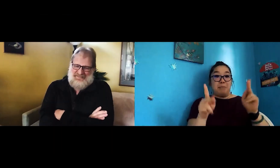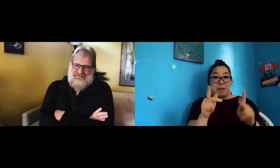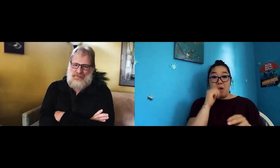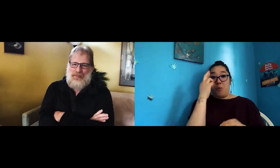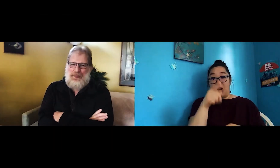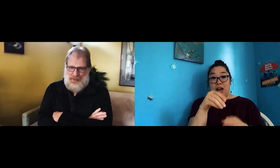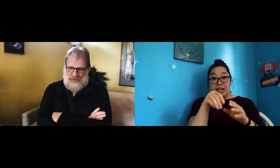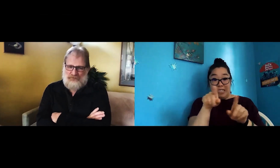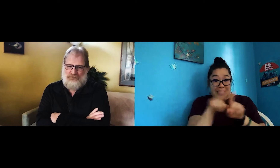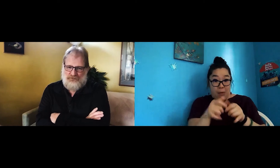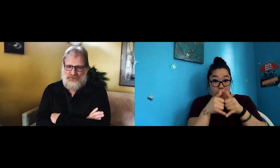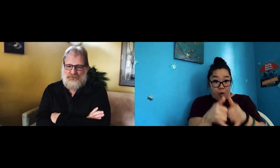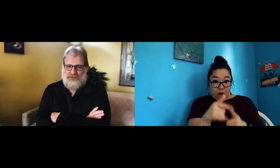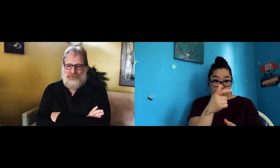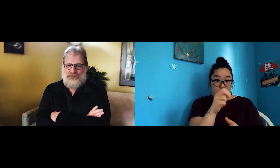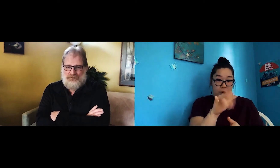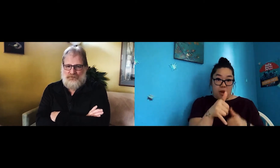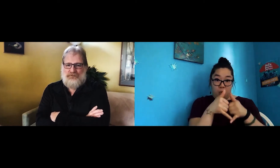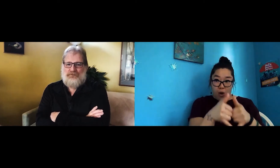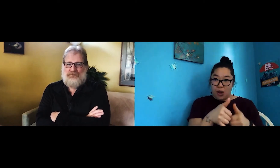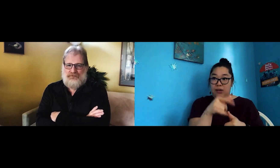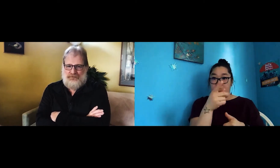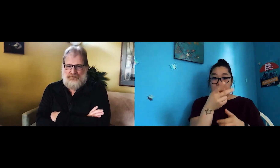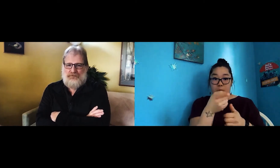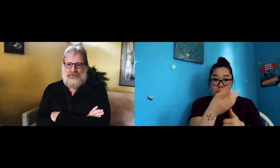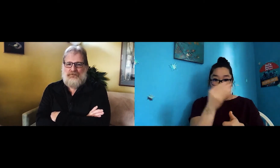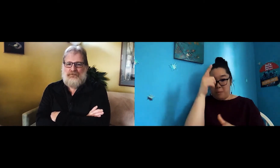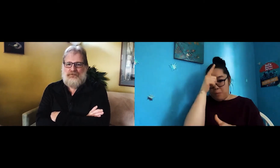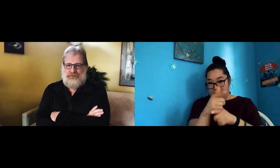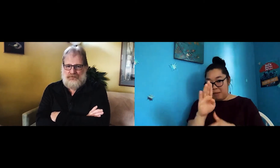People may not realize that - at that same awards show we just mentioned - the Gregory Awards,